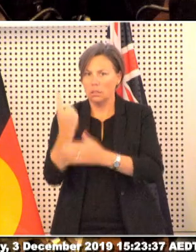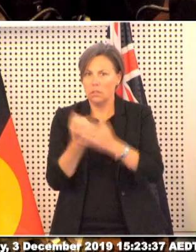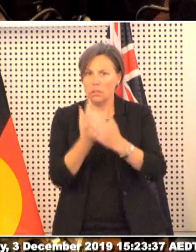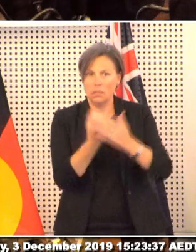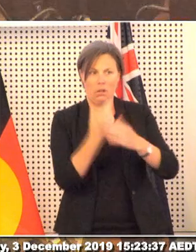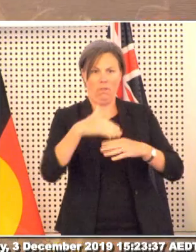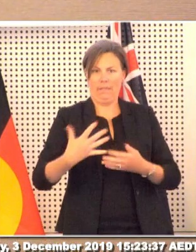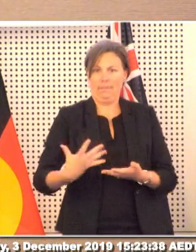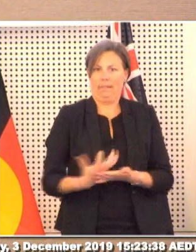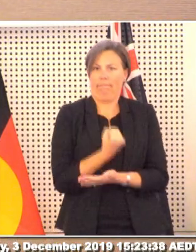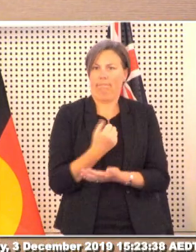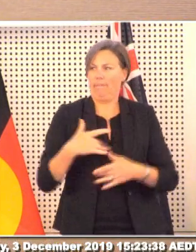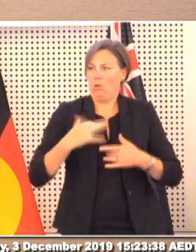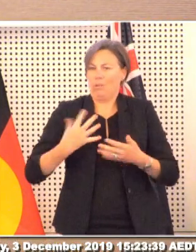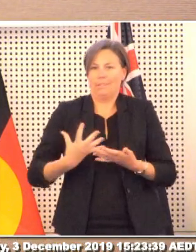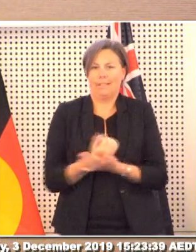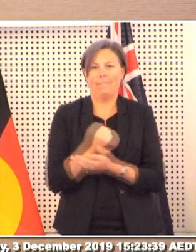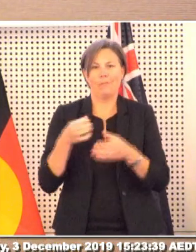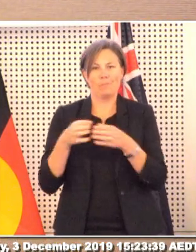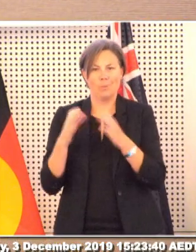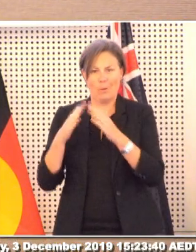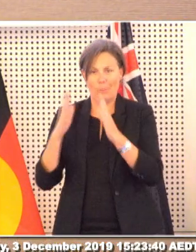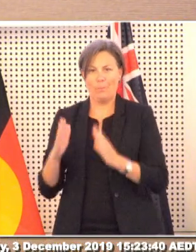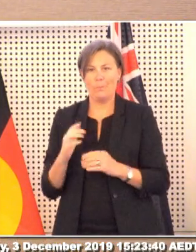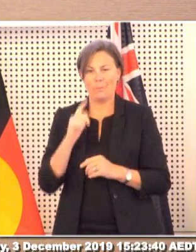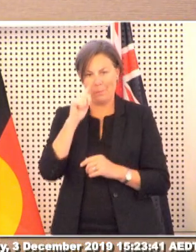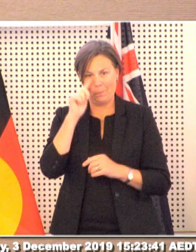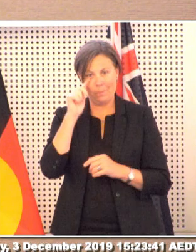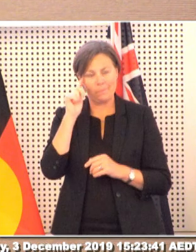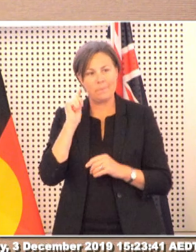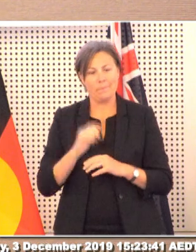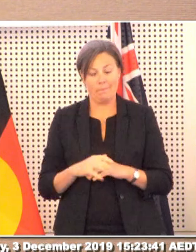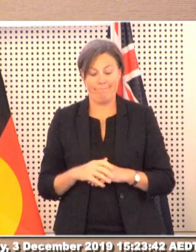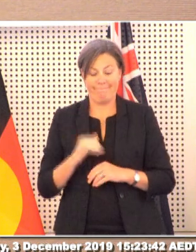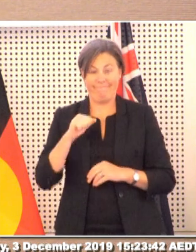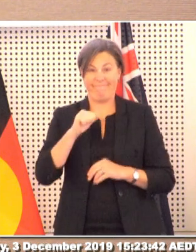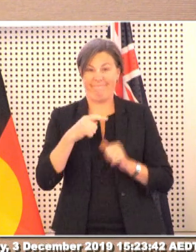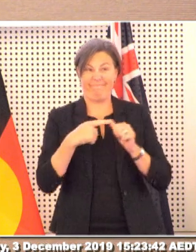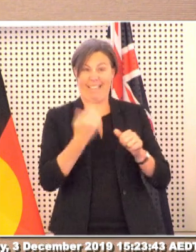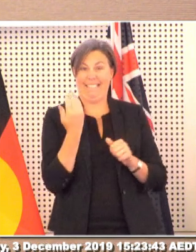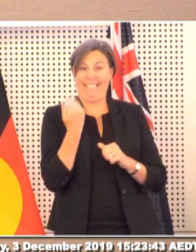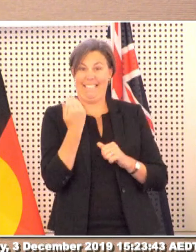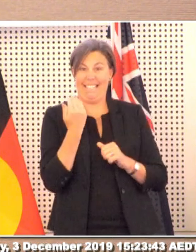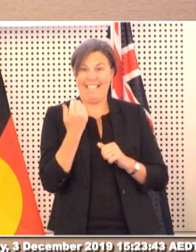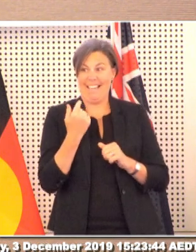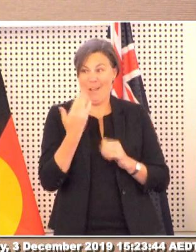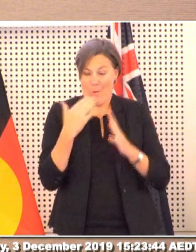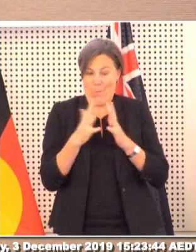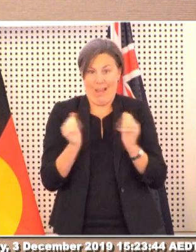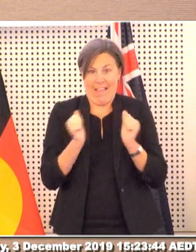Well, it is recently published on the weekend; I was photocopying it and binding it so you had a copy.